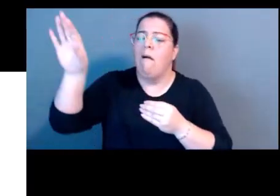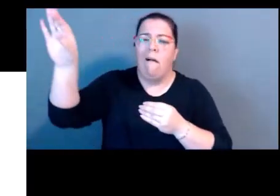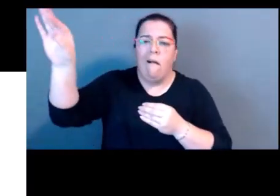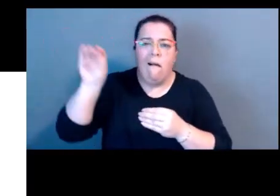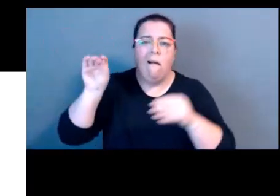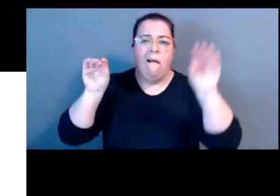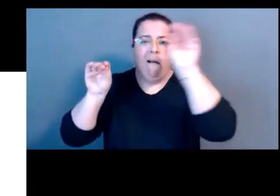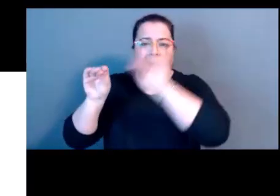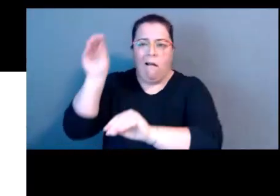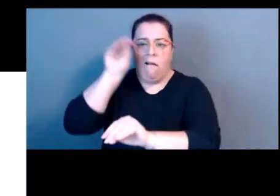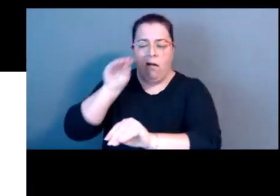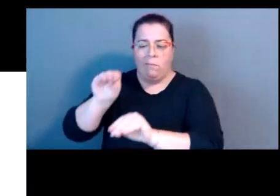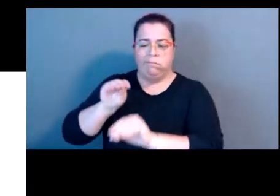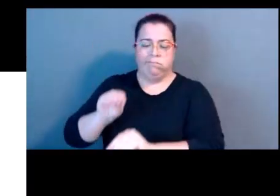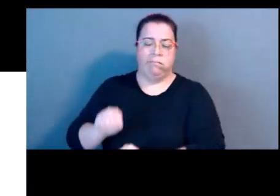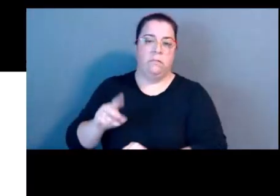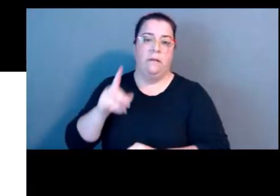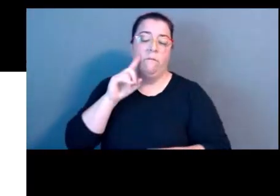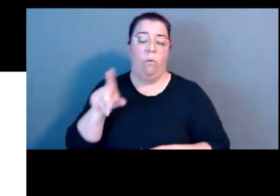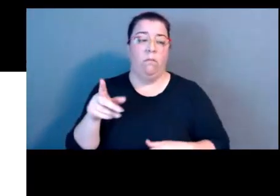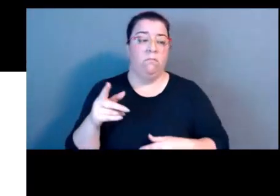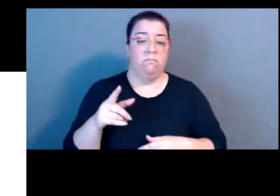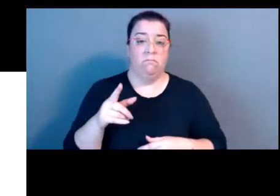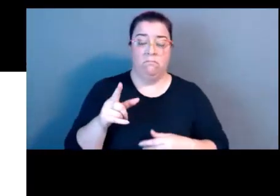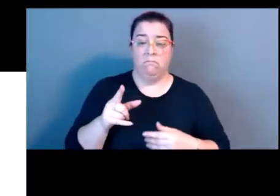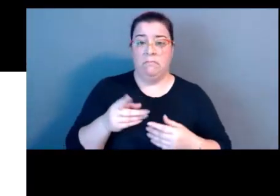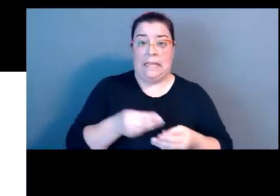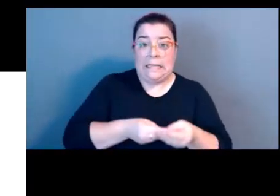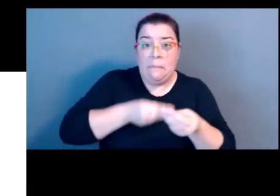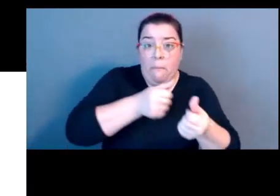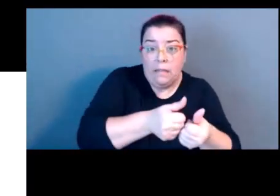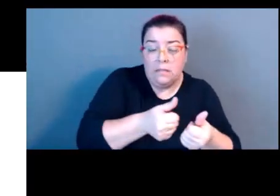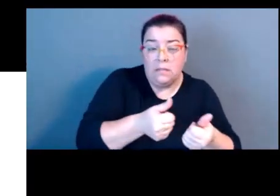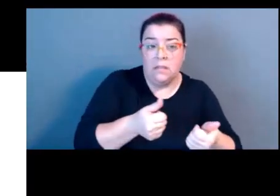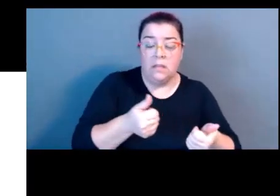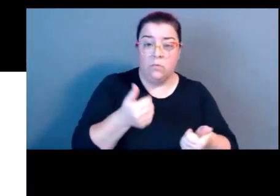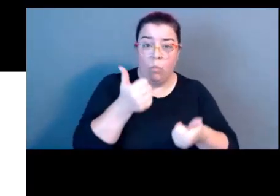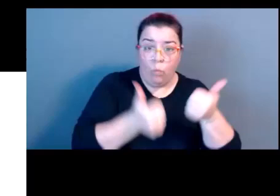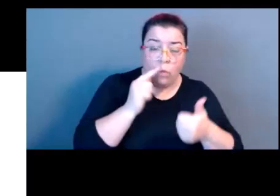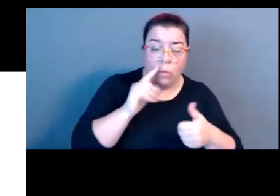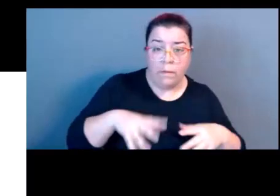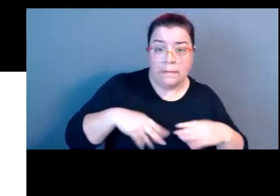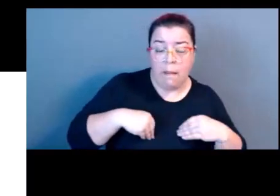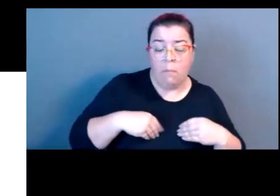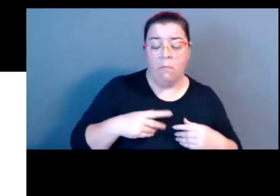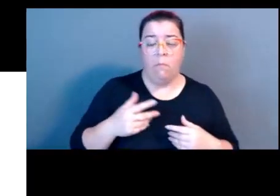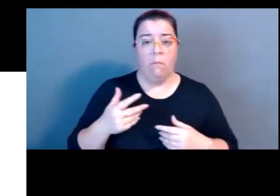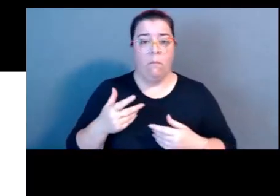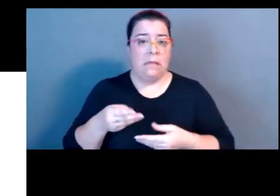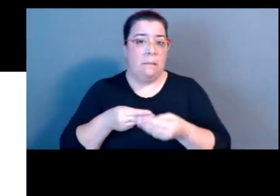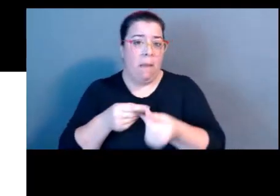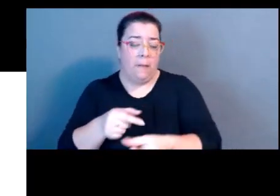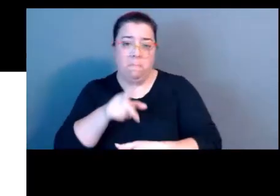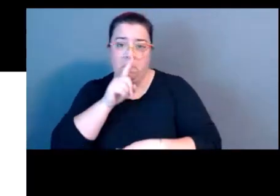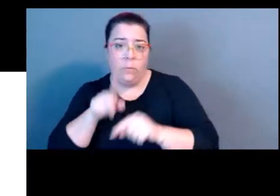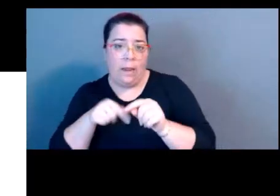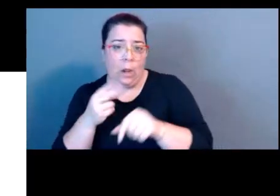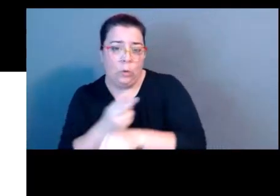expenses, assessment criteria, as well as tips and tricks, and considerations